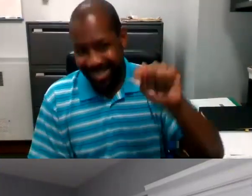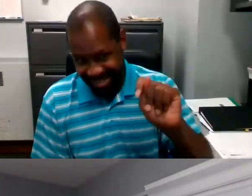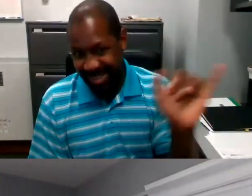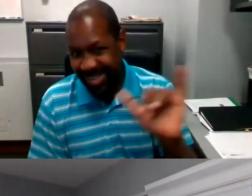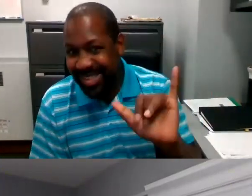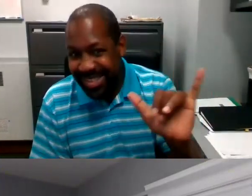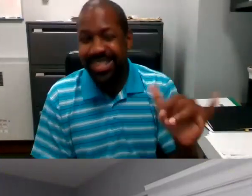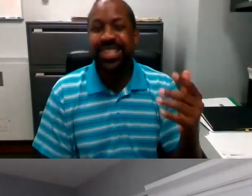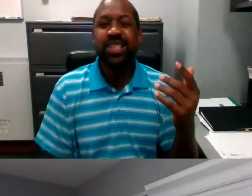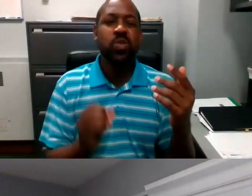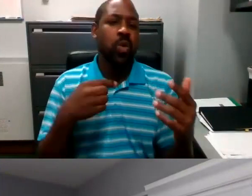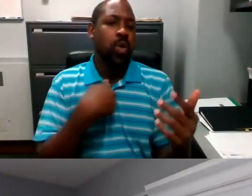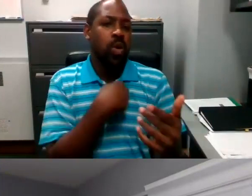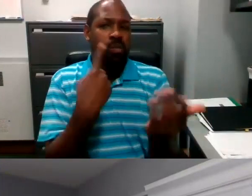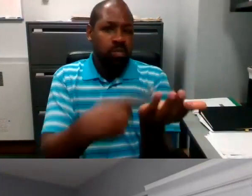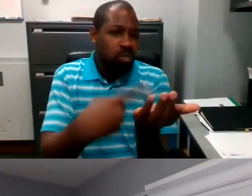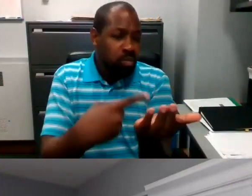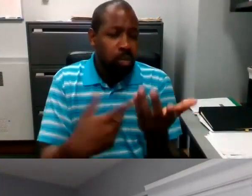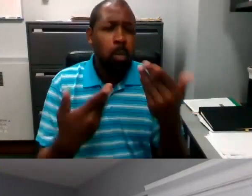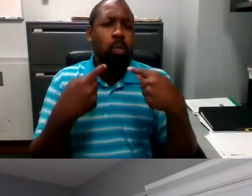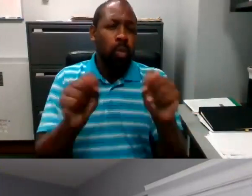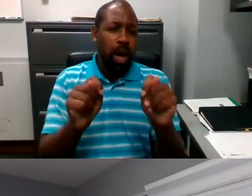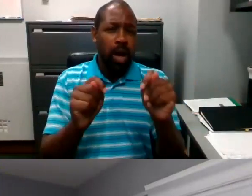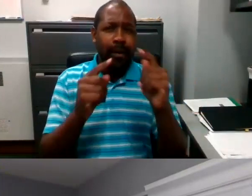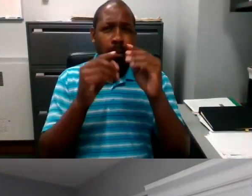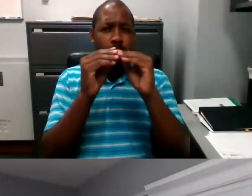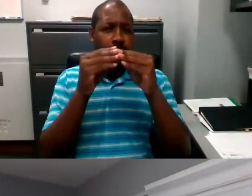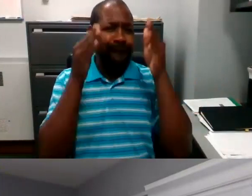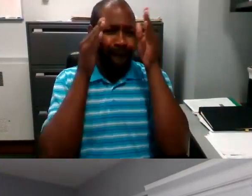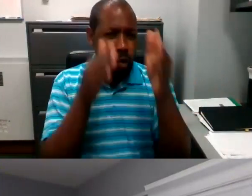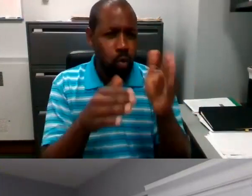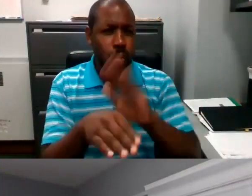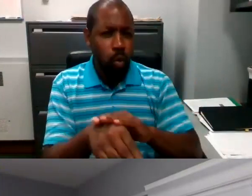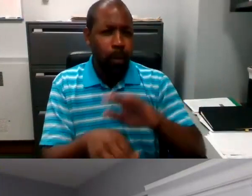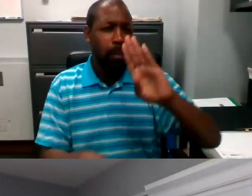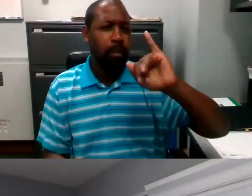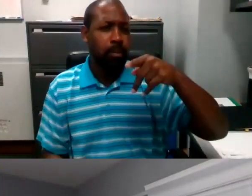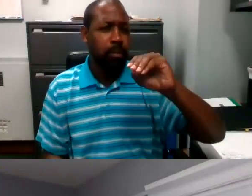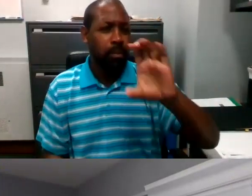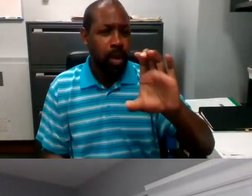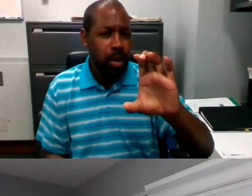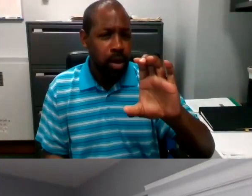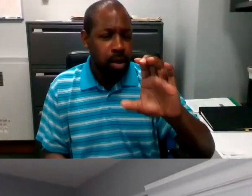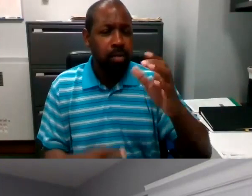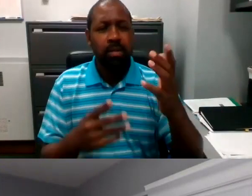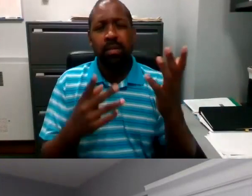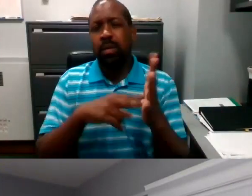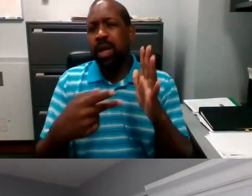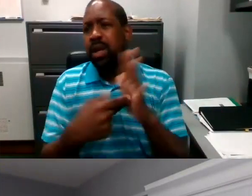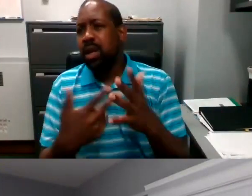THAT'S THE 14TH THROUGH THE 18TH OF SEPTEMBER. AND THEN WE HAVE TO HAVE DEAF AWARENESS MONTH, AS YOU PROBABLY KNOW, THE ENTIRE MONTH OF SEPTEMBER.